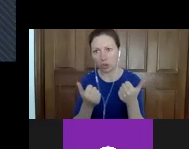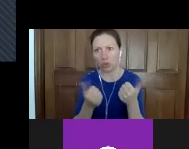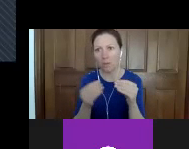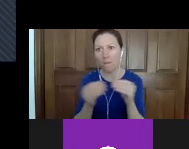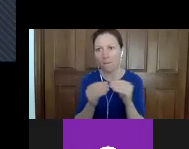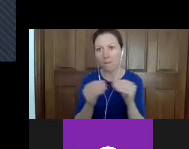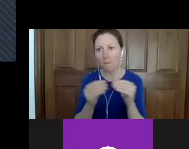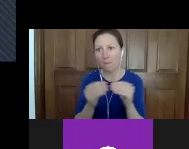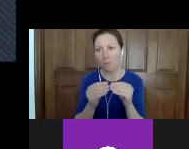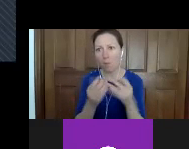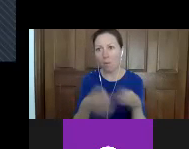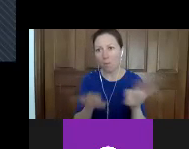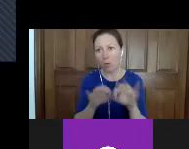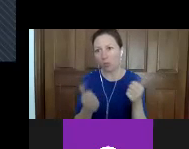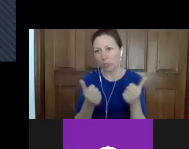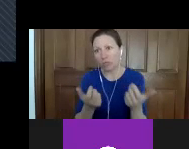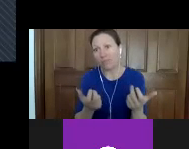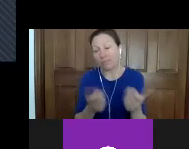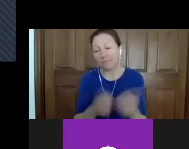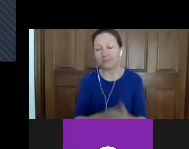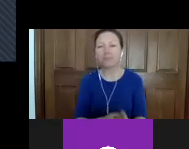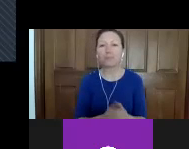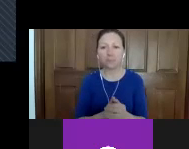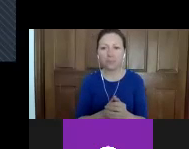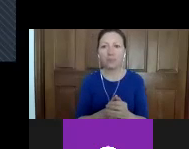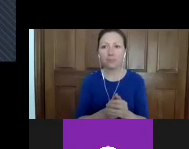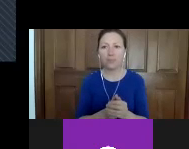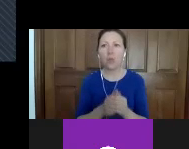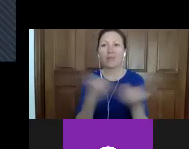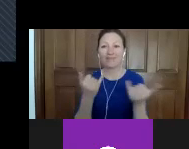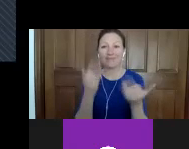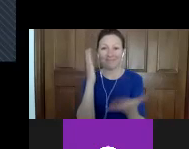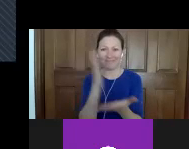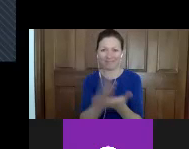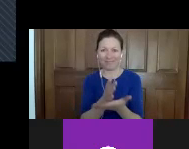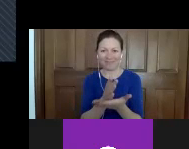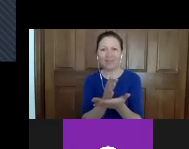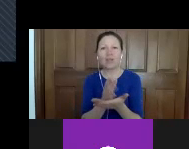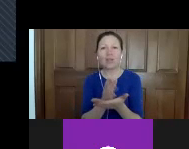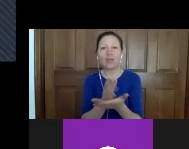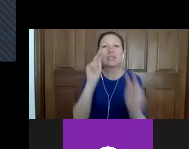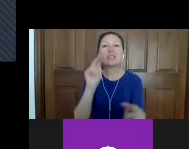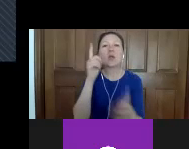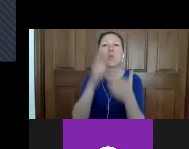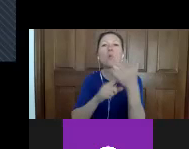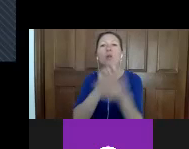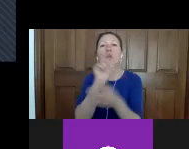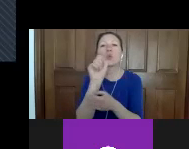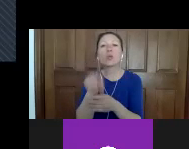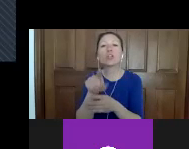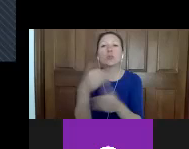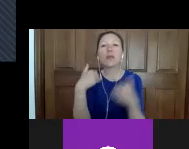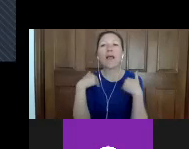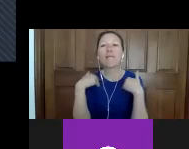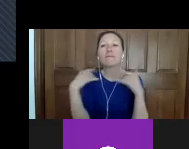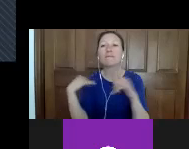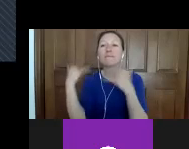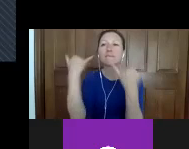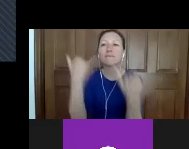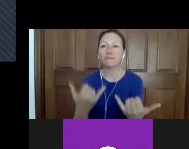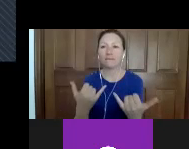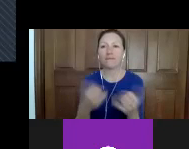Let's stop and see what kind of questions we have.